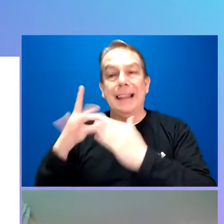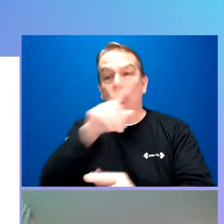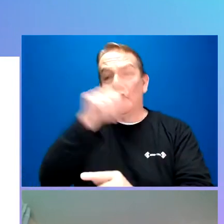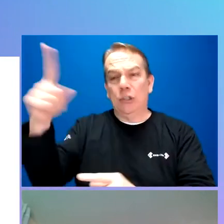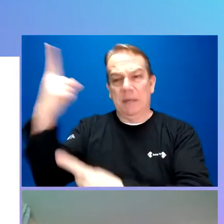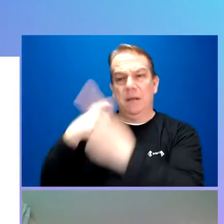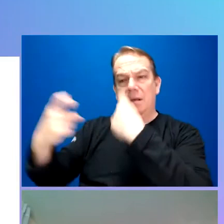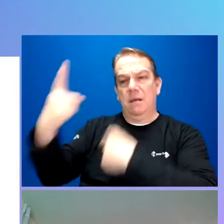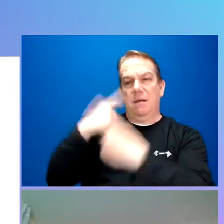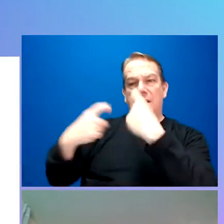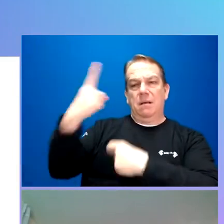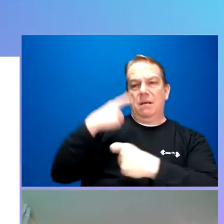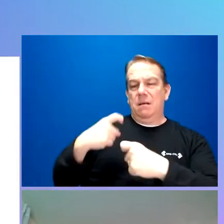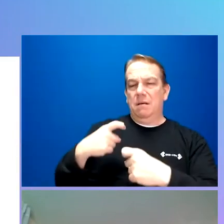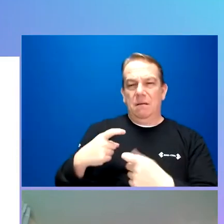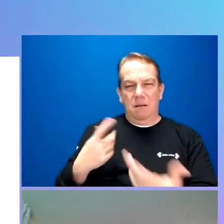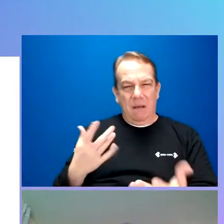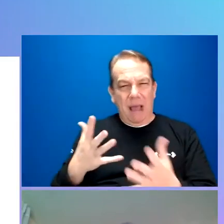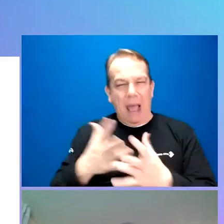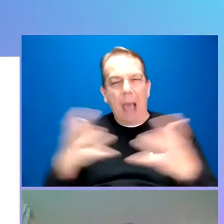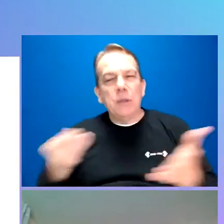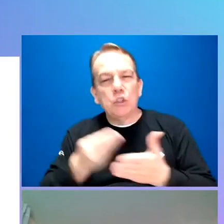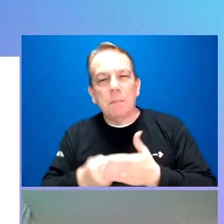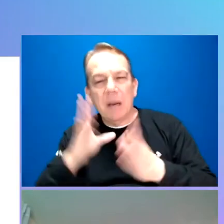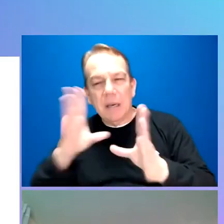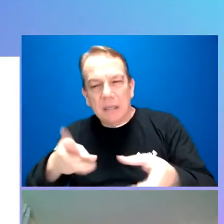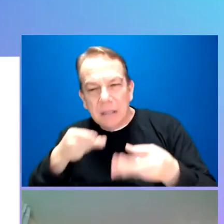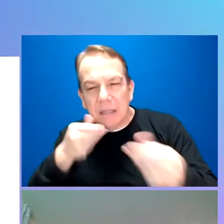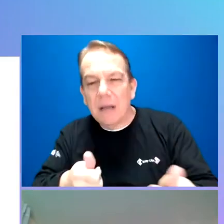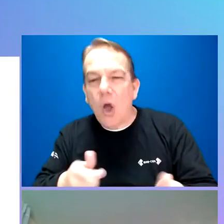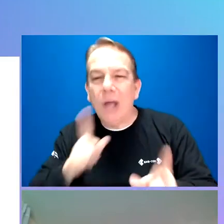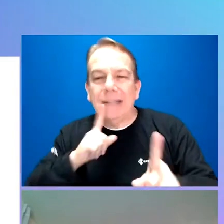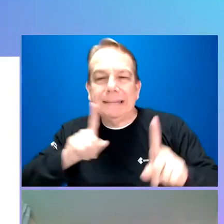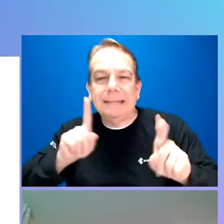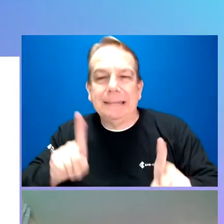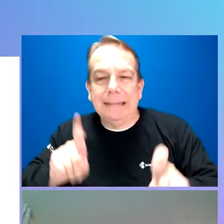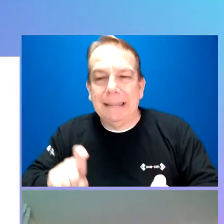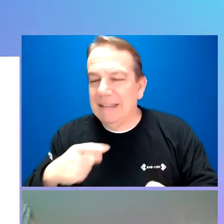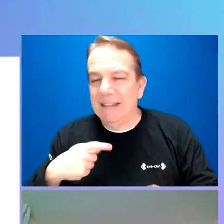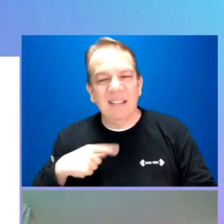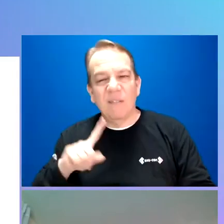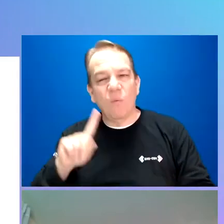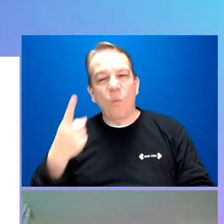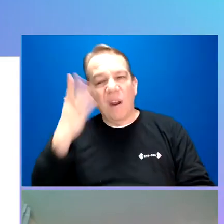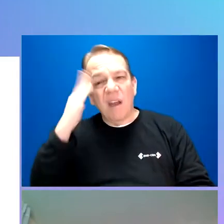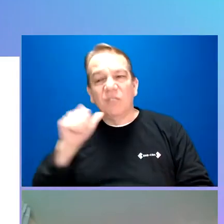we really need to spend on manual testing? Why can't we